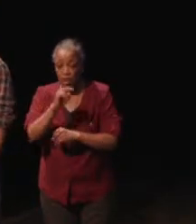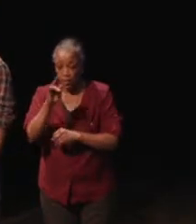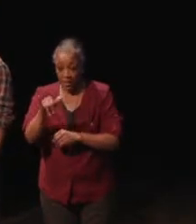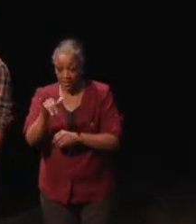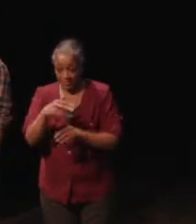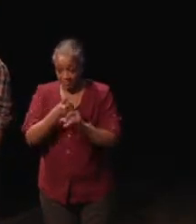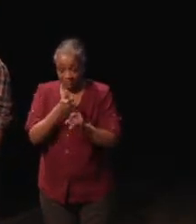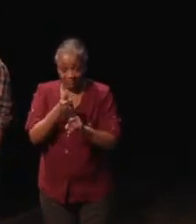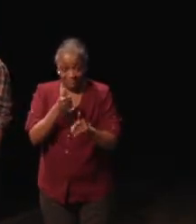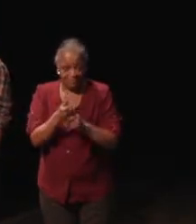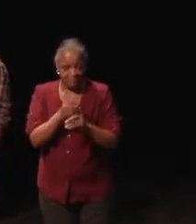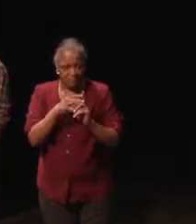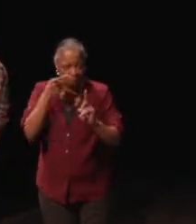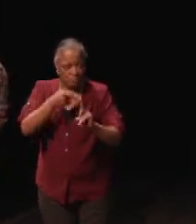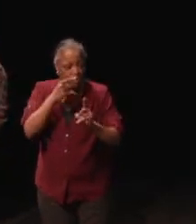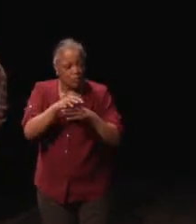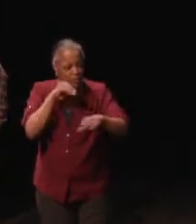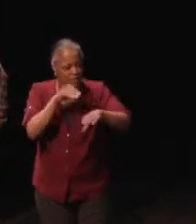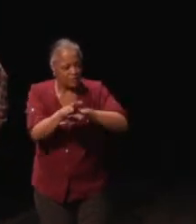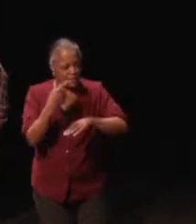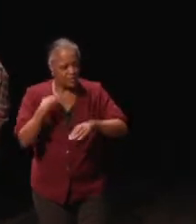Part of it that was particularly influential for us